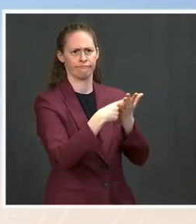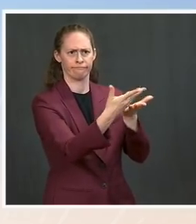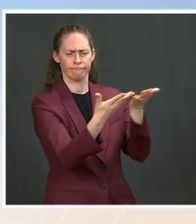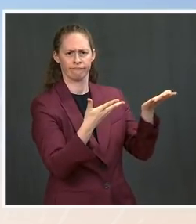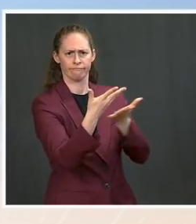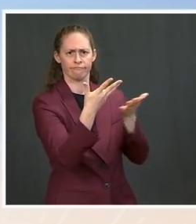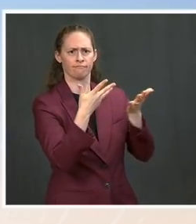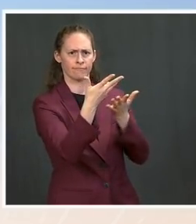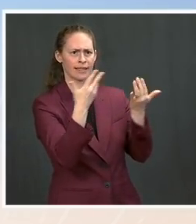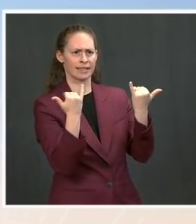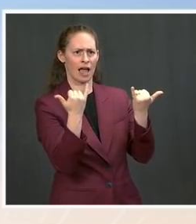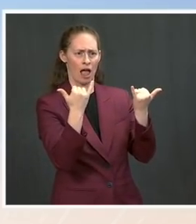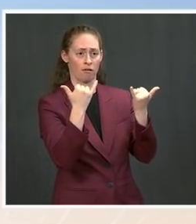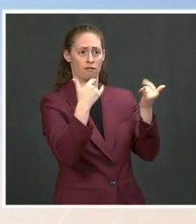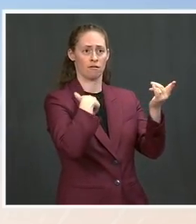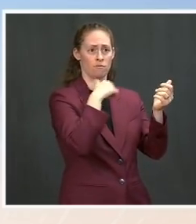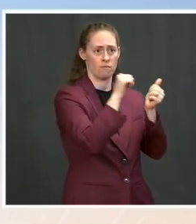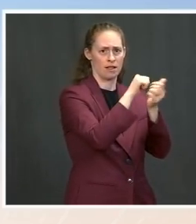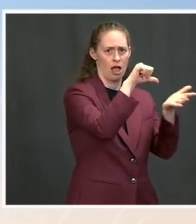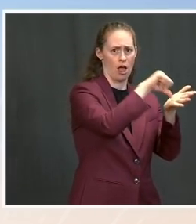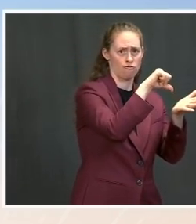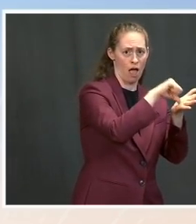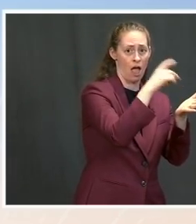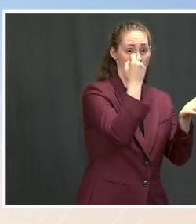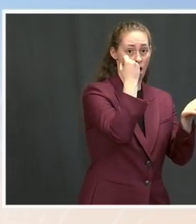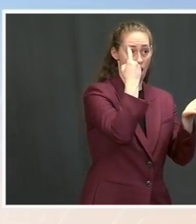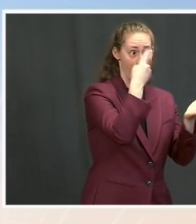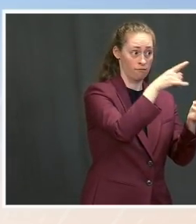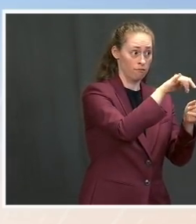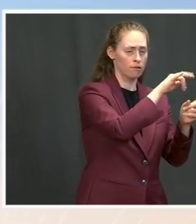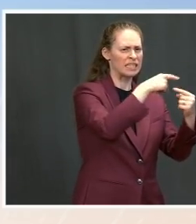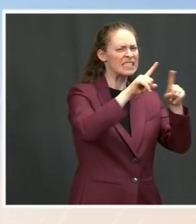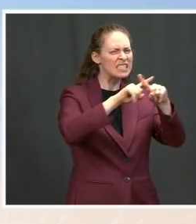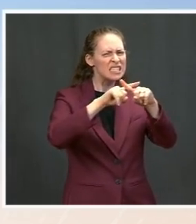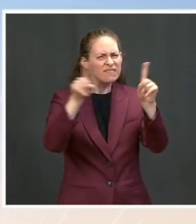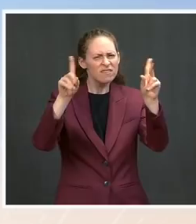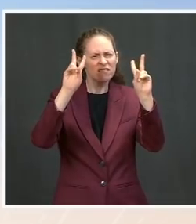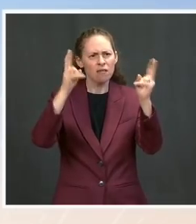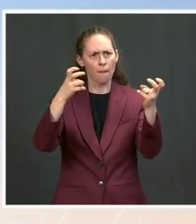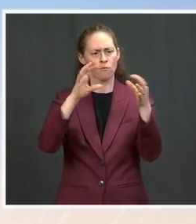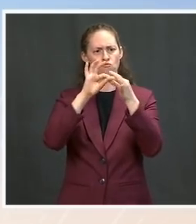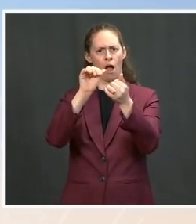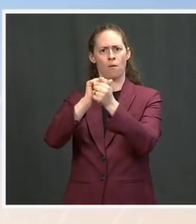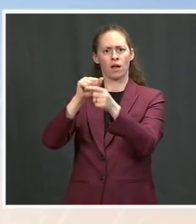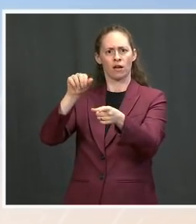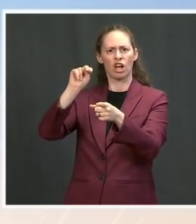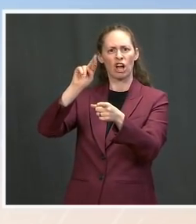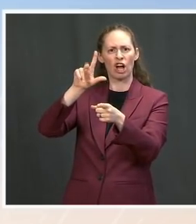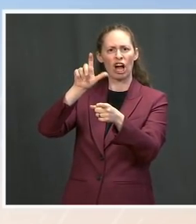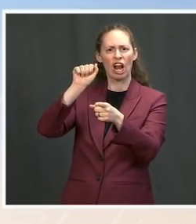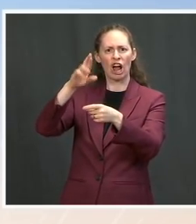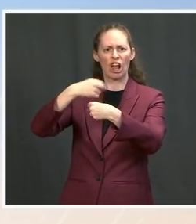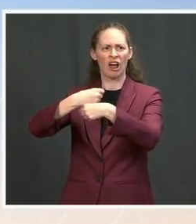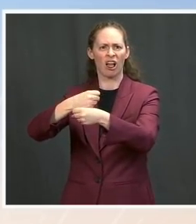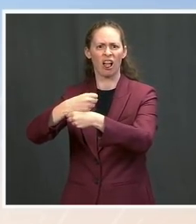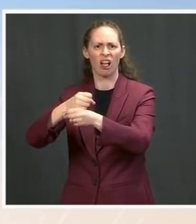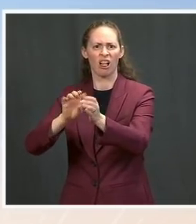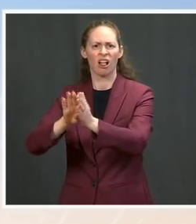But it is a commitment and a desire by this administration to certainly bring those hostages back. But reports over the weekend